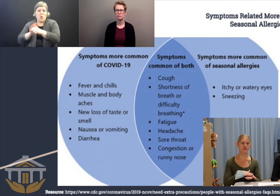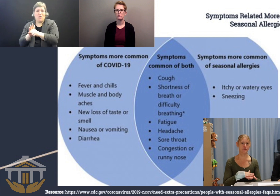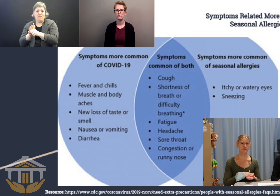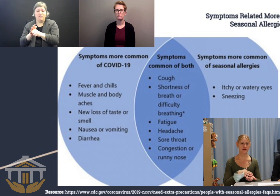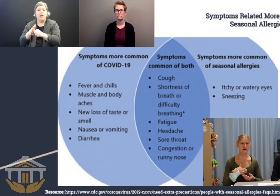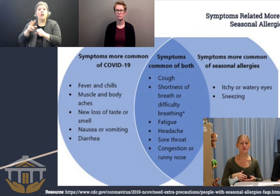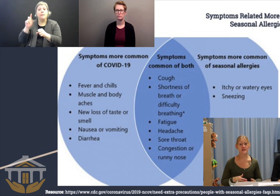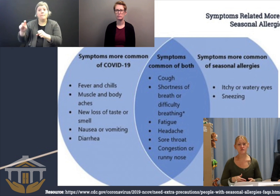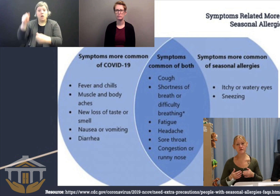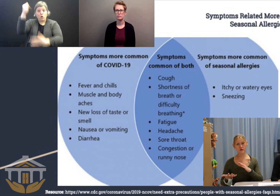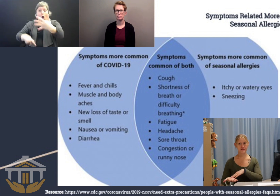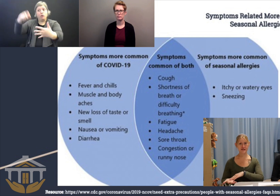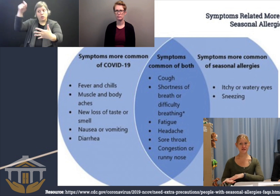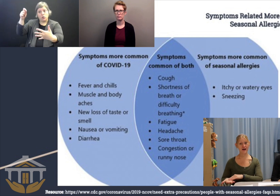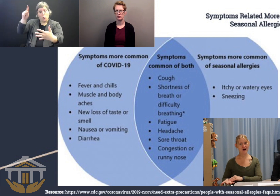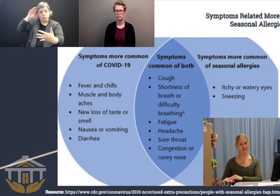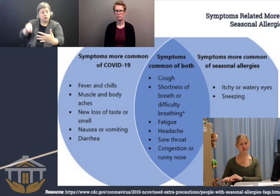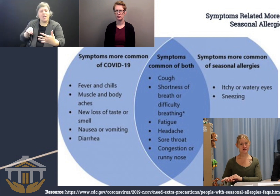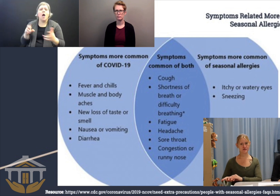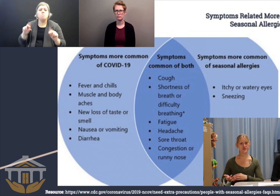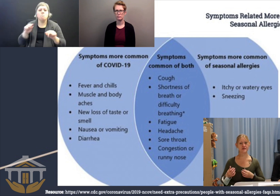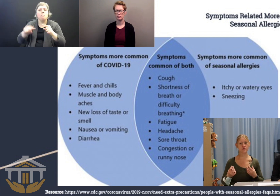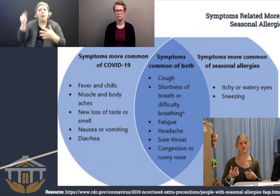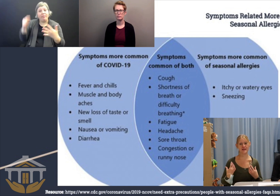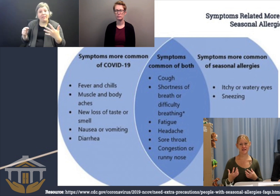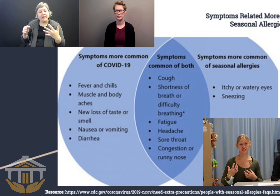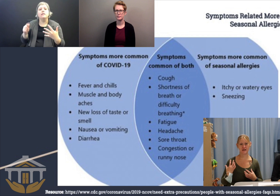COVID. When you look more at the seasonal allergies you'll see more of the itchy and